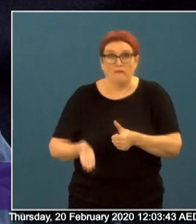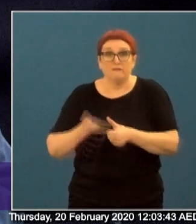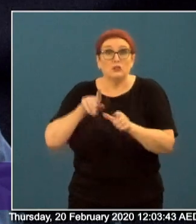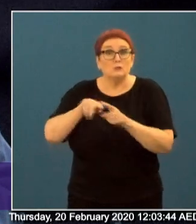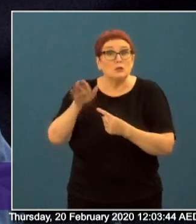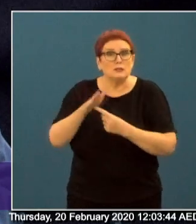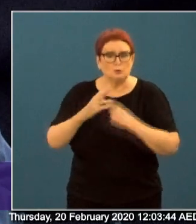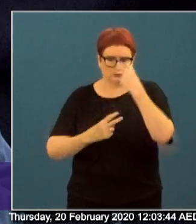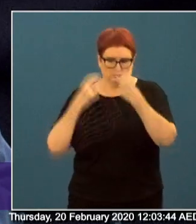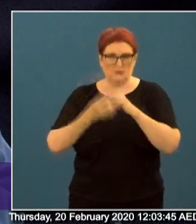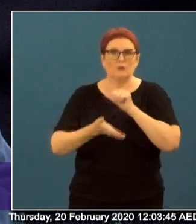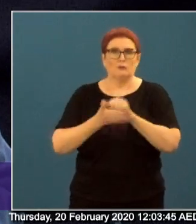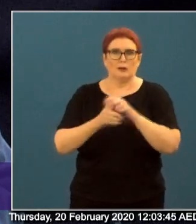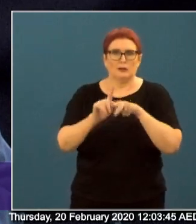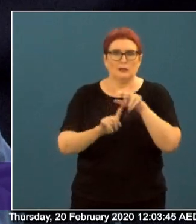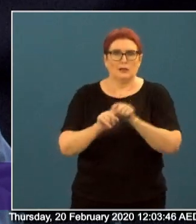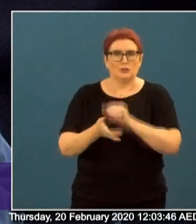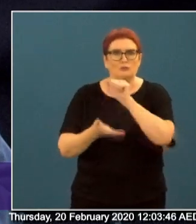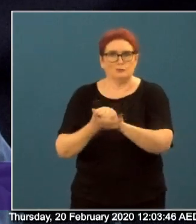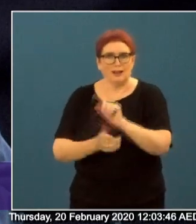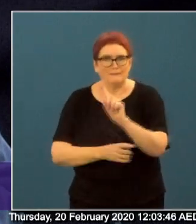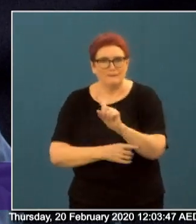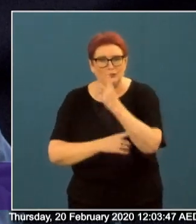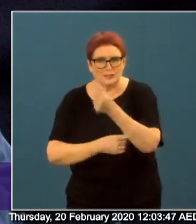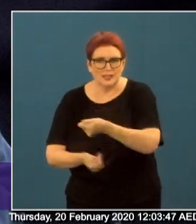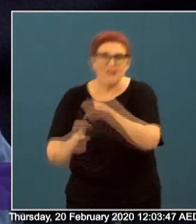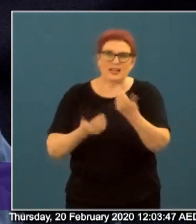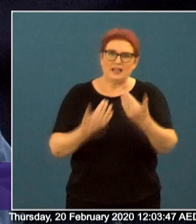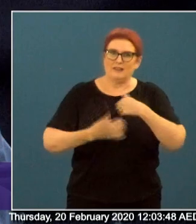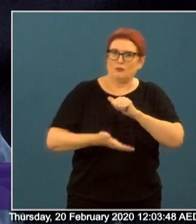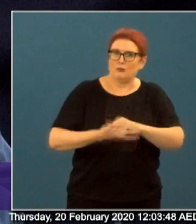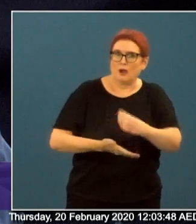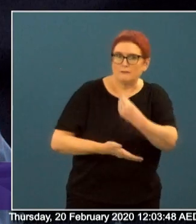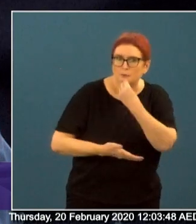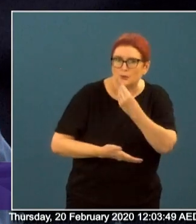and appropriate modification of diet, positioning and timing of feeding,